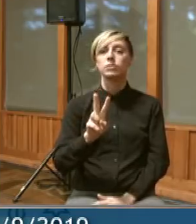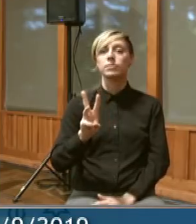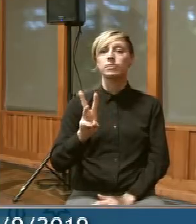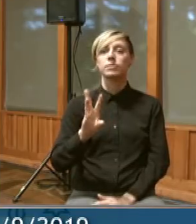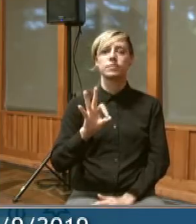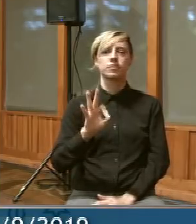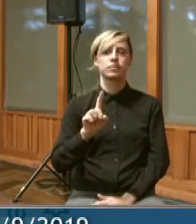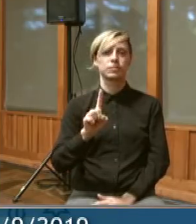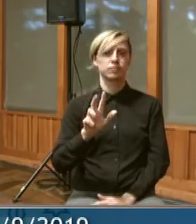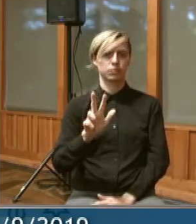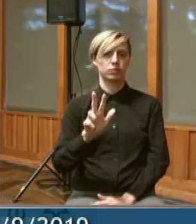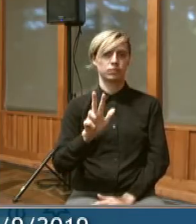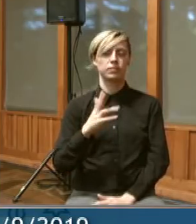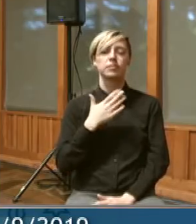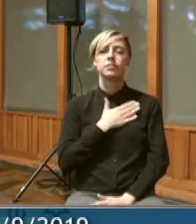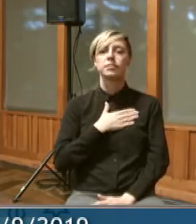1227021. AND